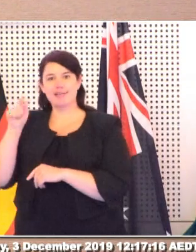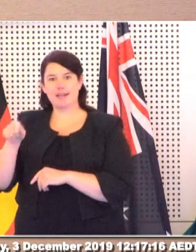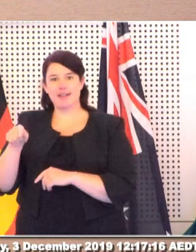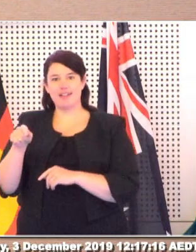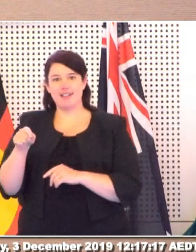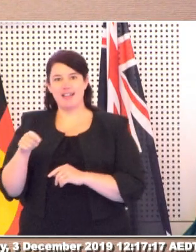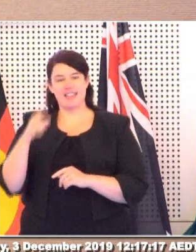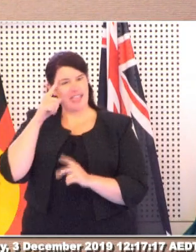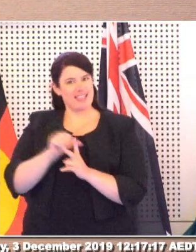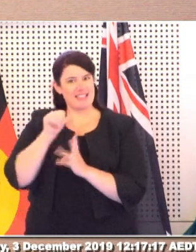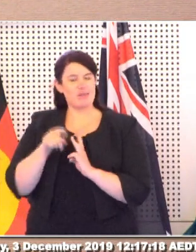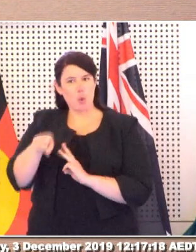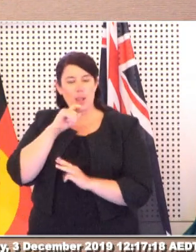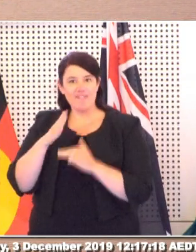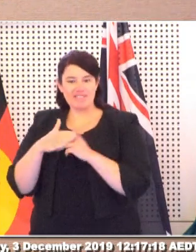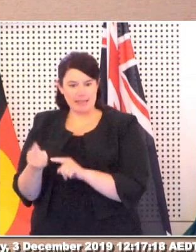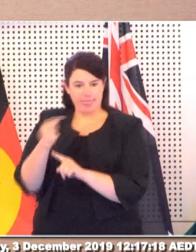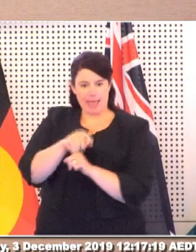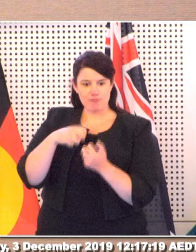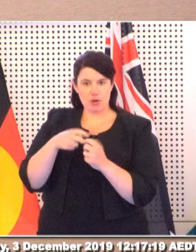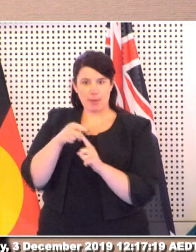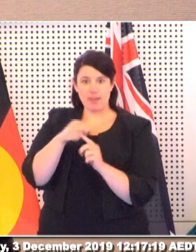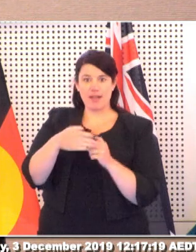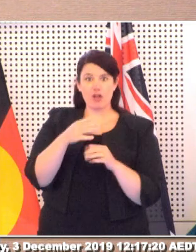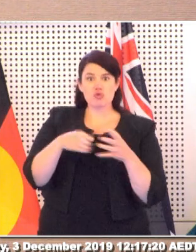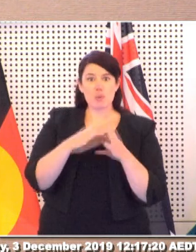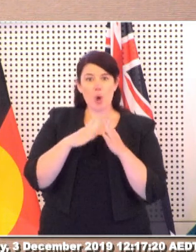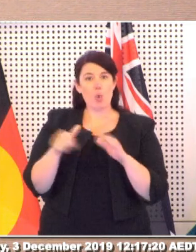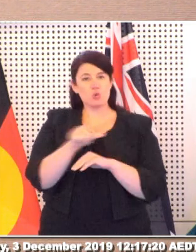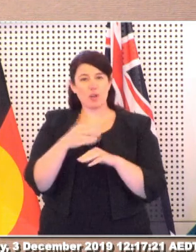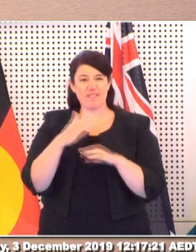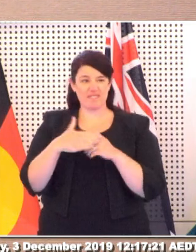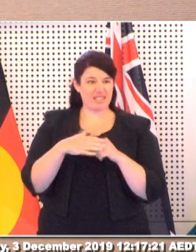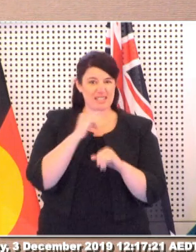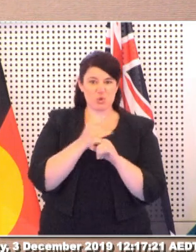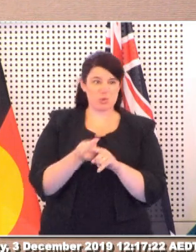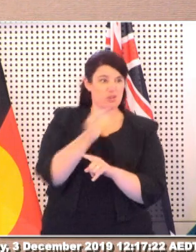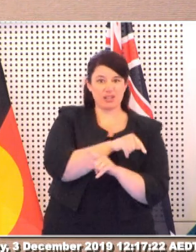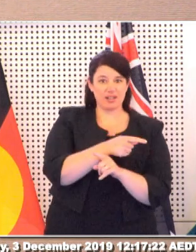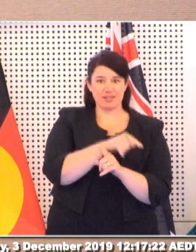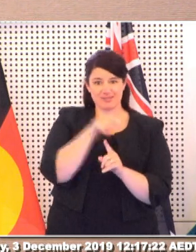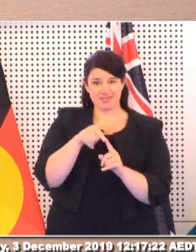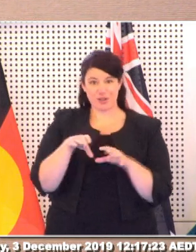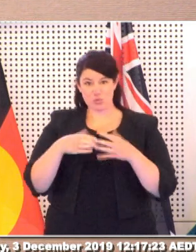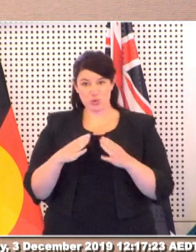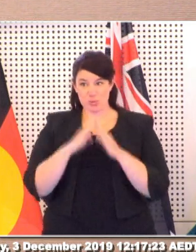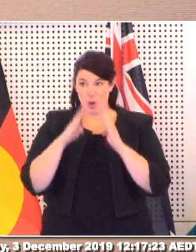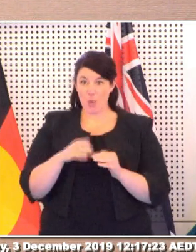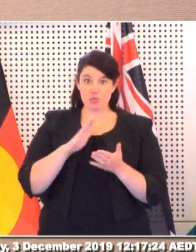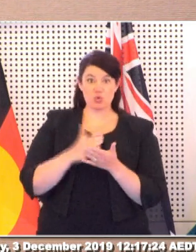“This is the next one, this will fix it.” So I – I don’t think group homes are the solution but I don’t think throwing